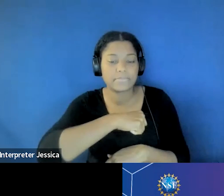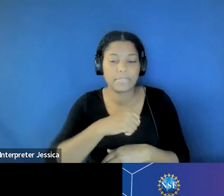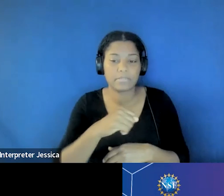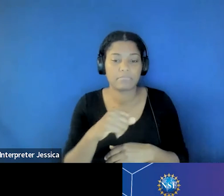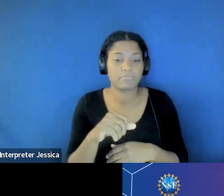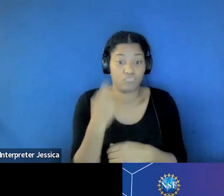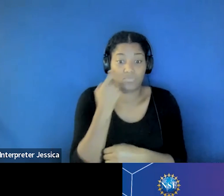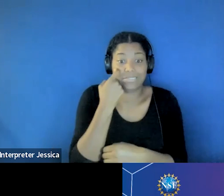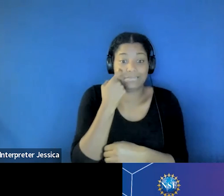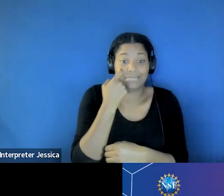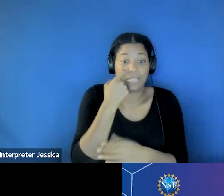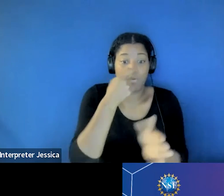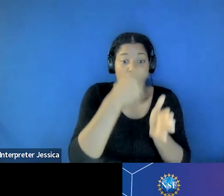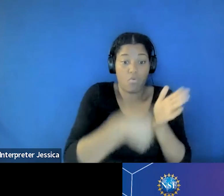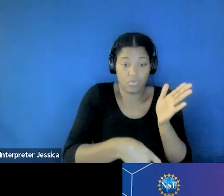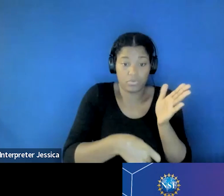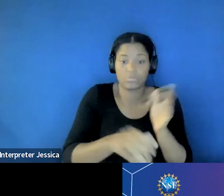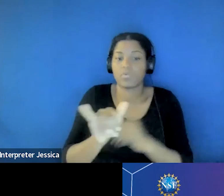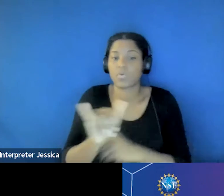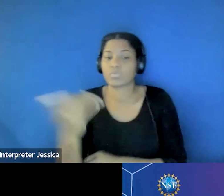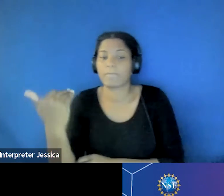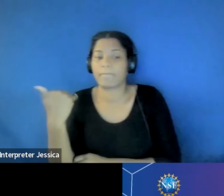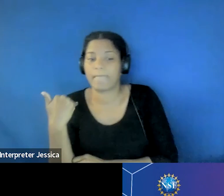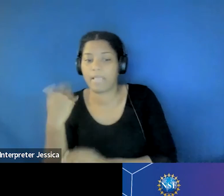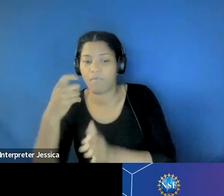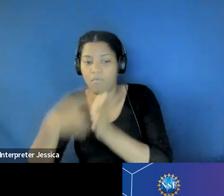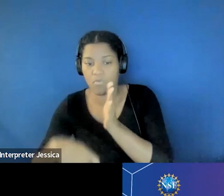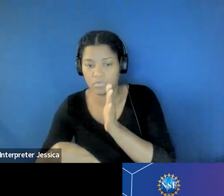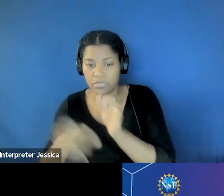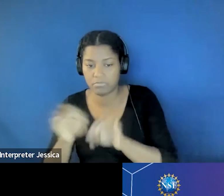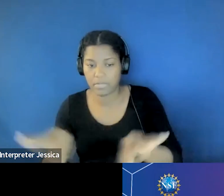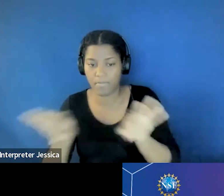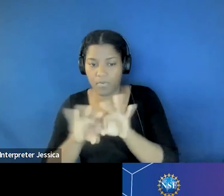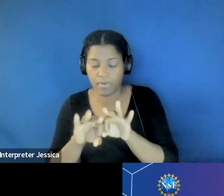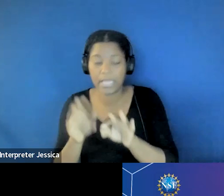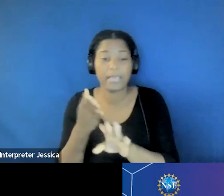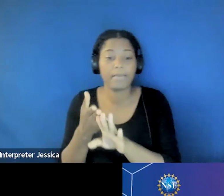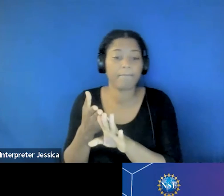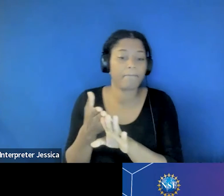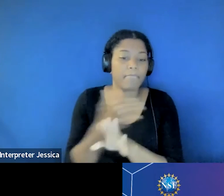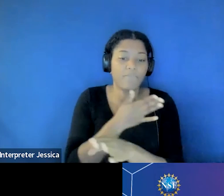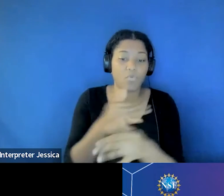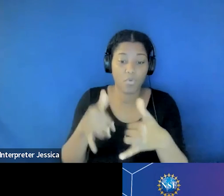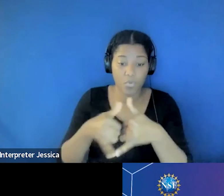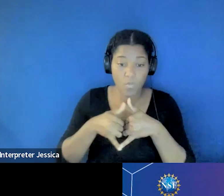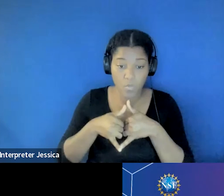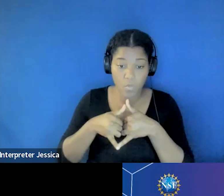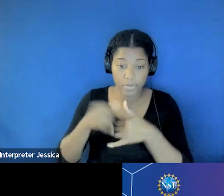the latest, cost is. And, before an award is made program officers often and should,